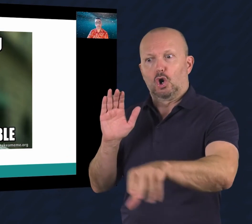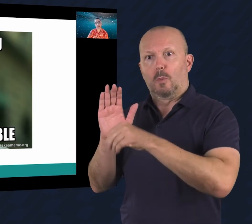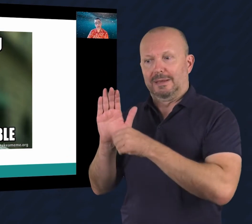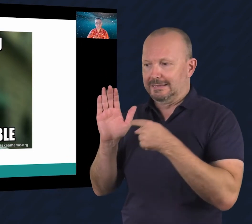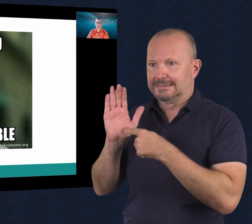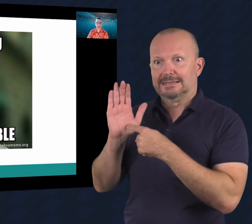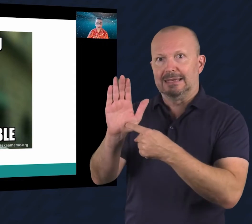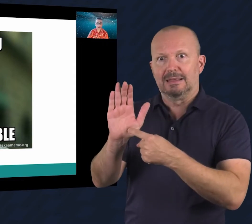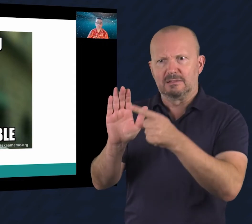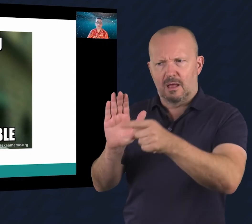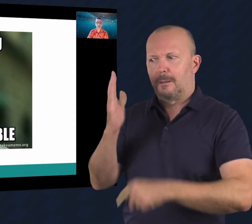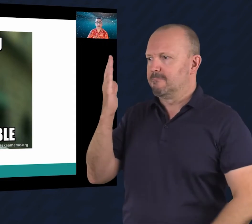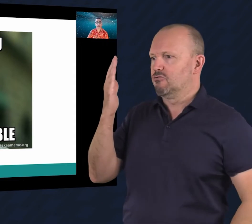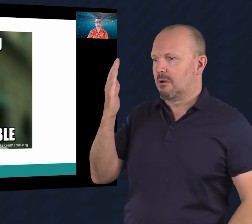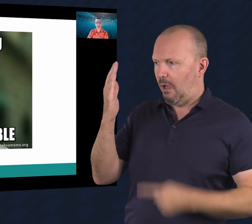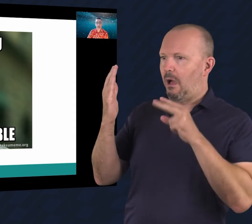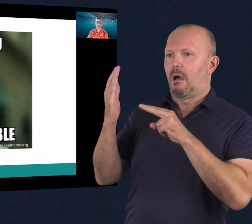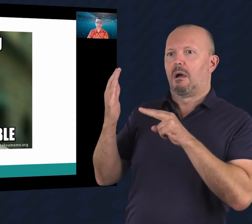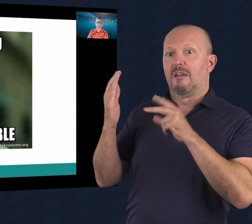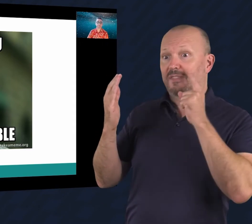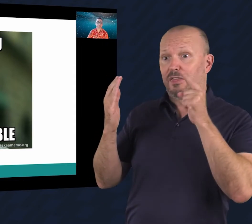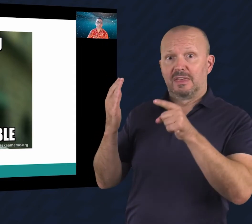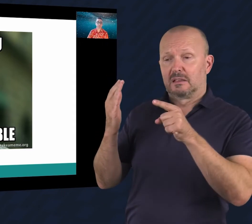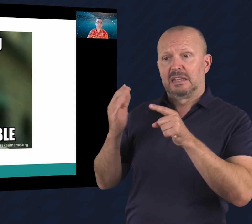And, if they can or wish to, take action.